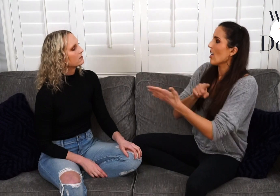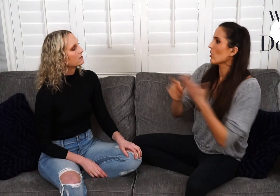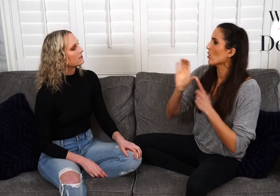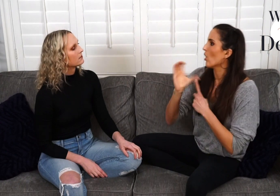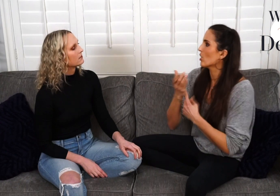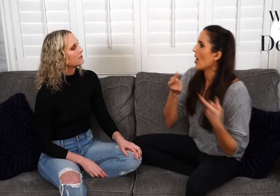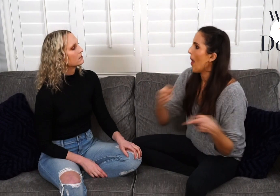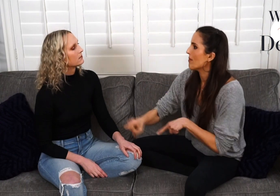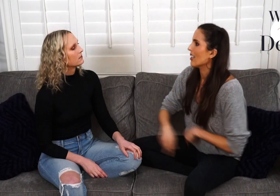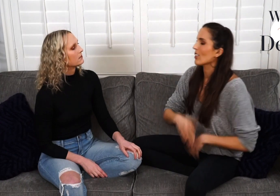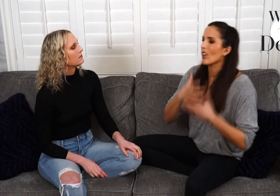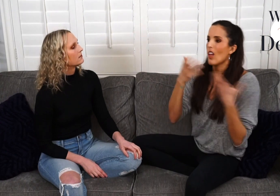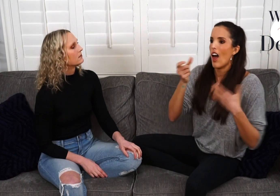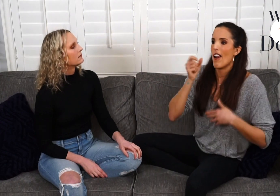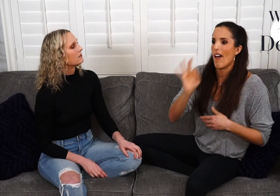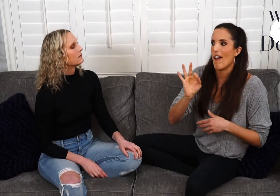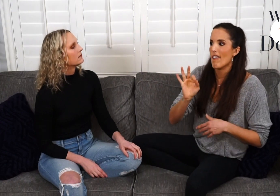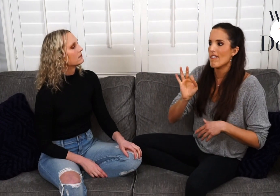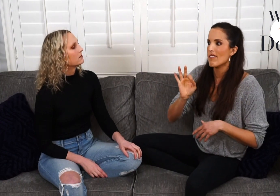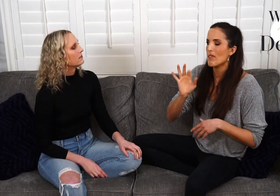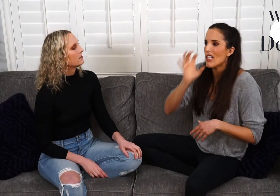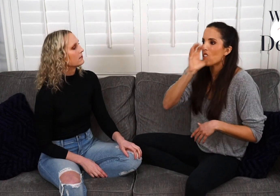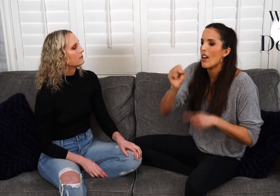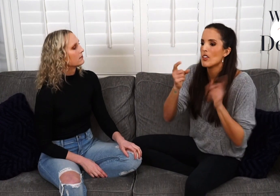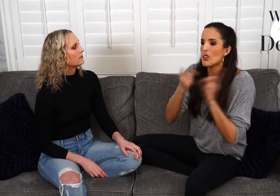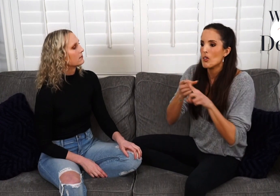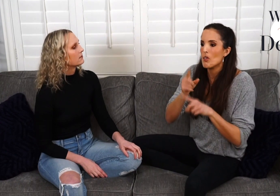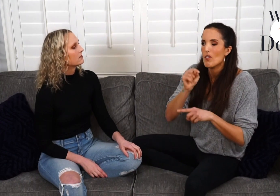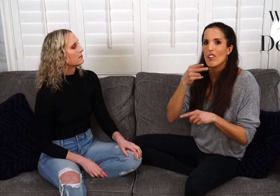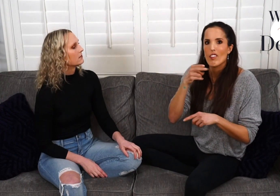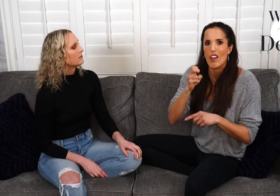culture” that's going on, a lot of attraction to